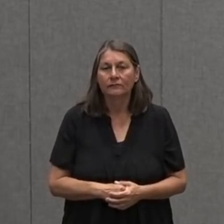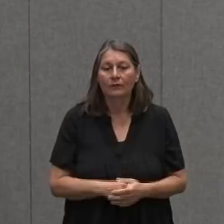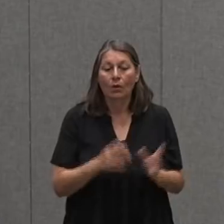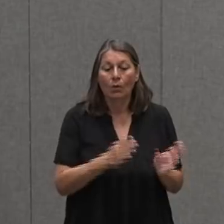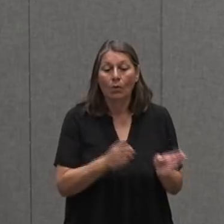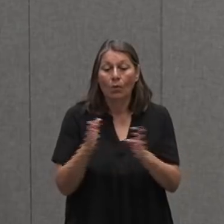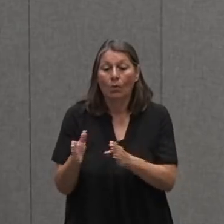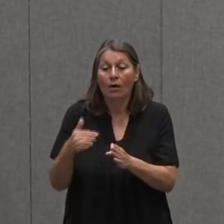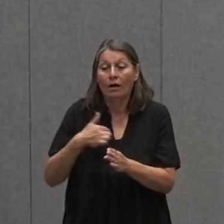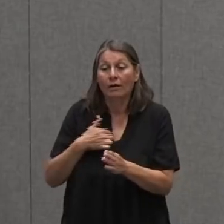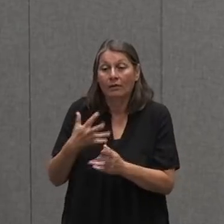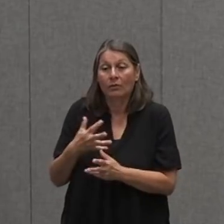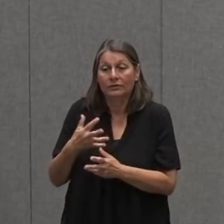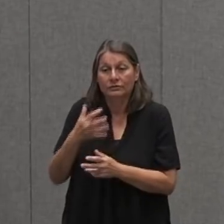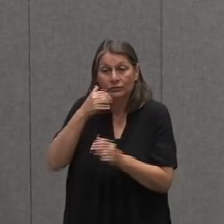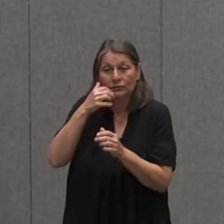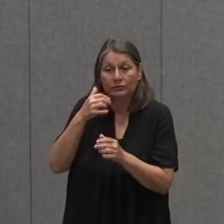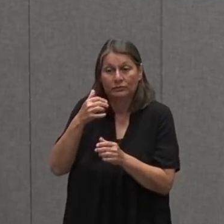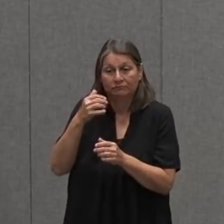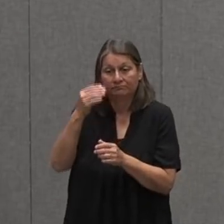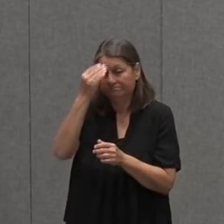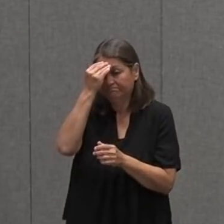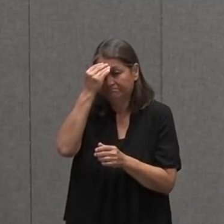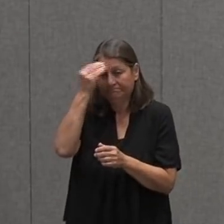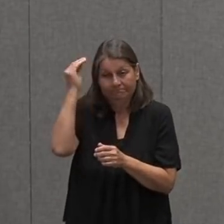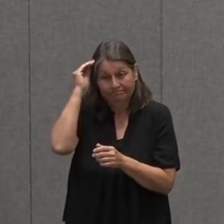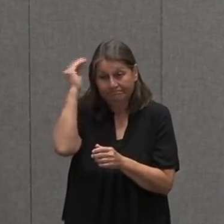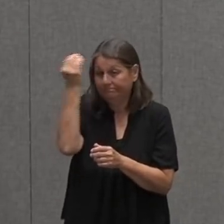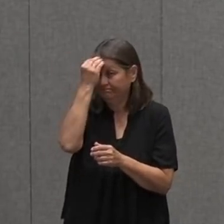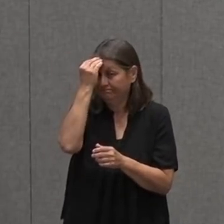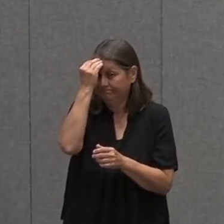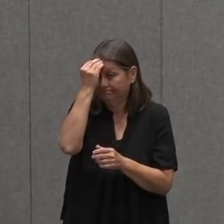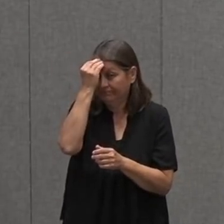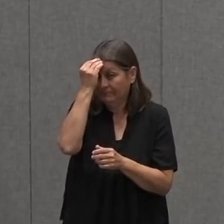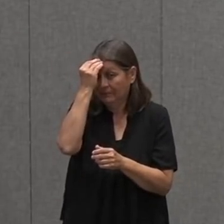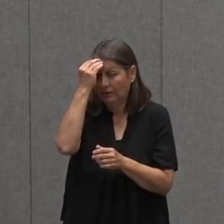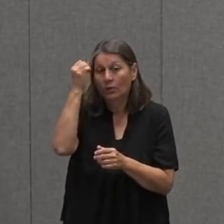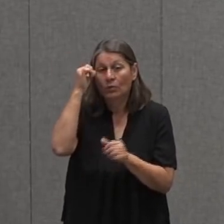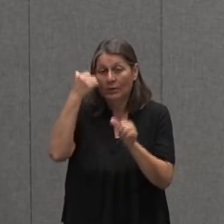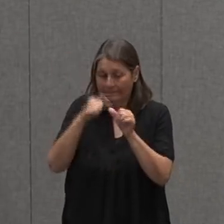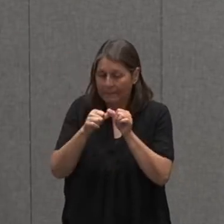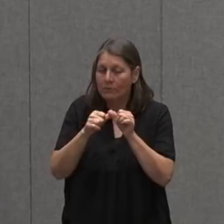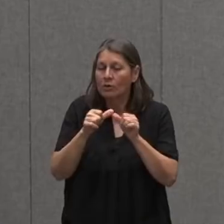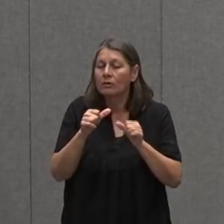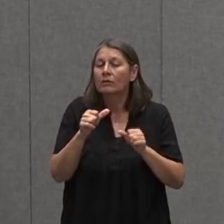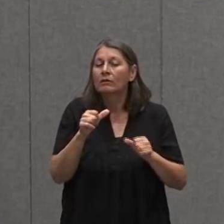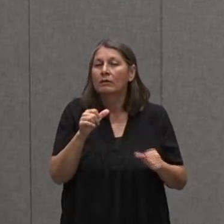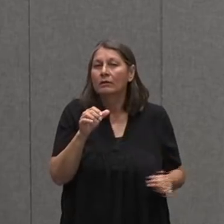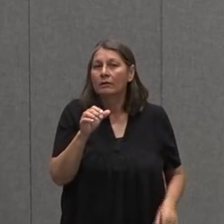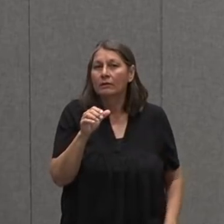to the lovely report that Ms. Kathy wrote yesterday on the book that she read.